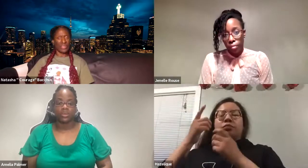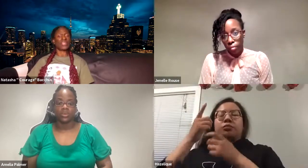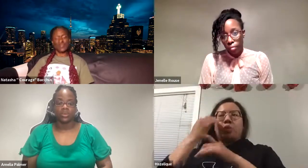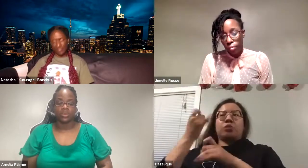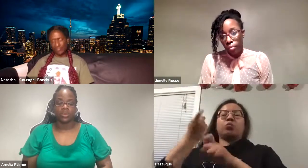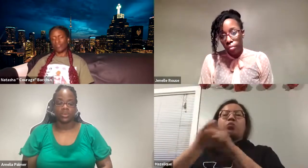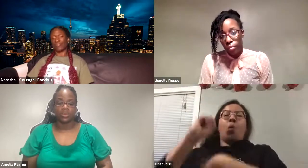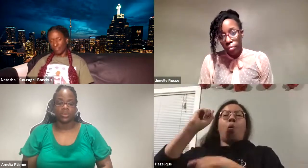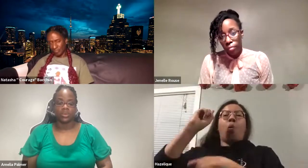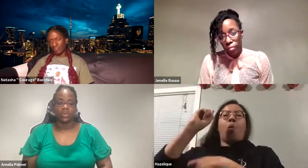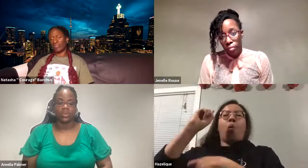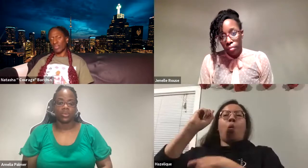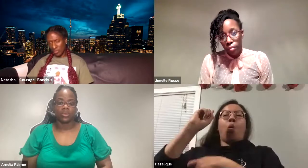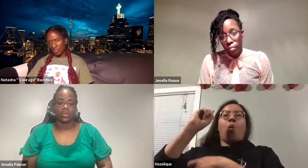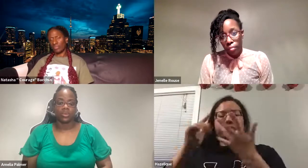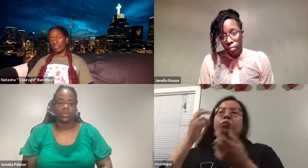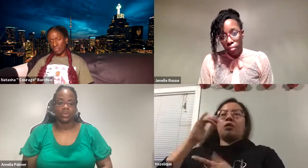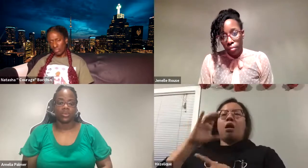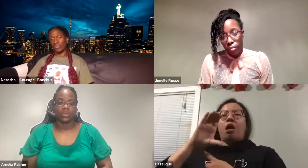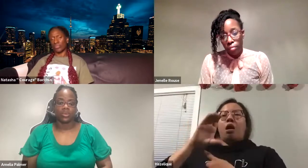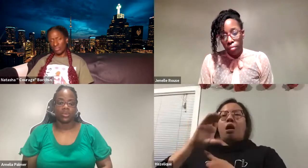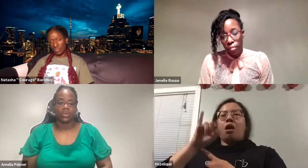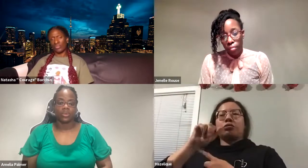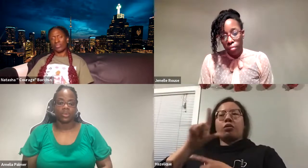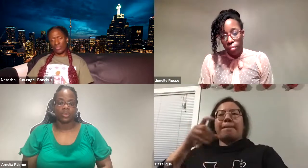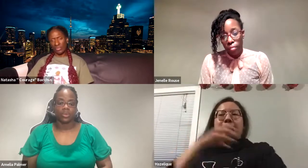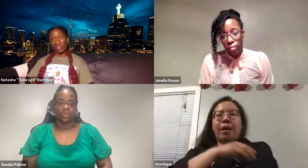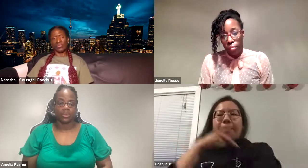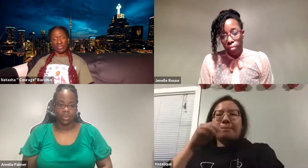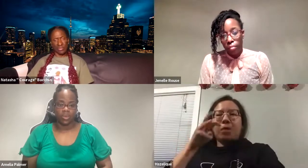history that comes along with the canadian government and the governments that have taken